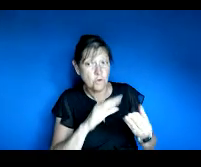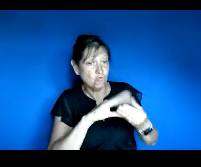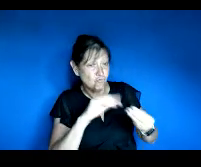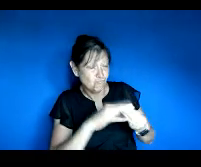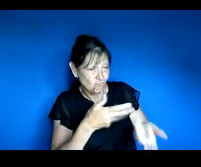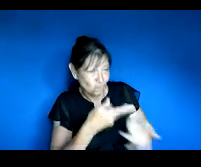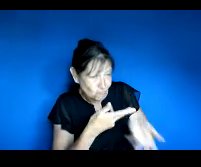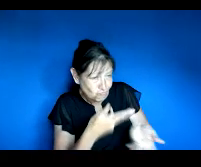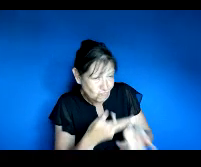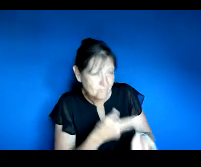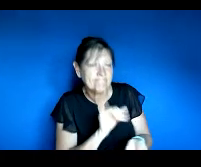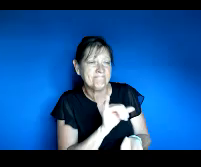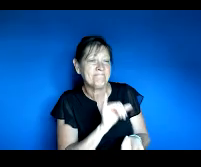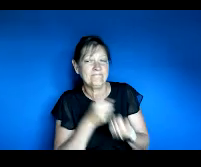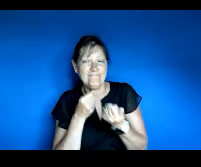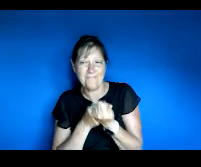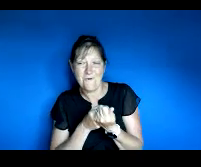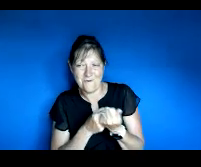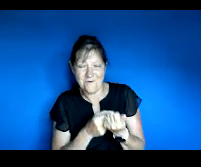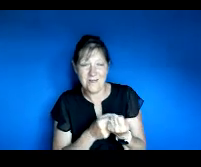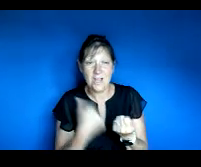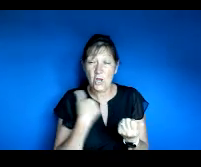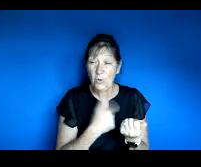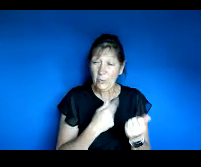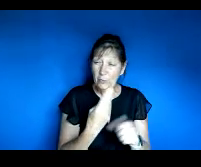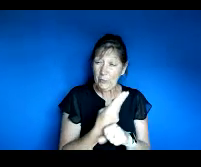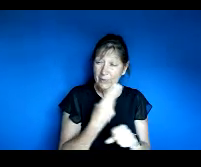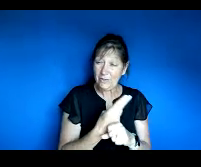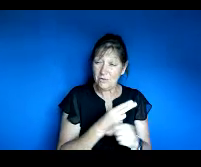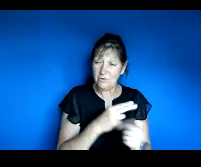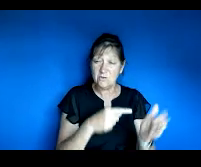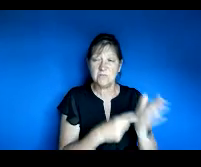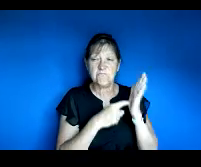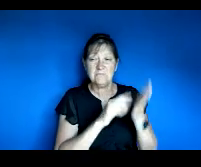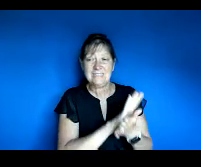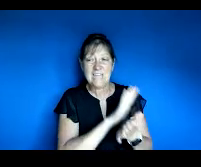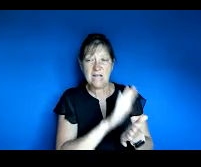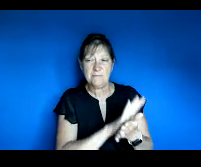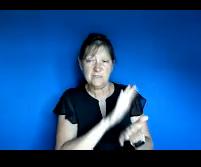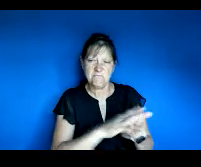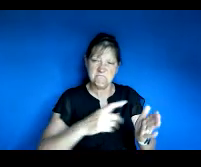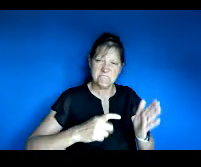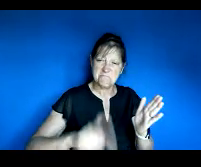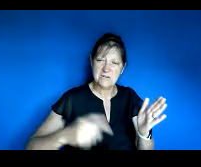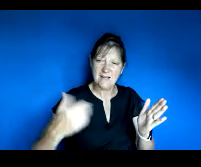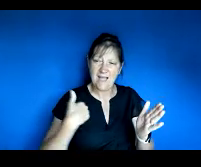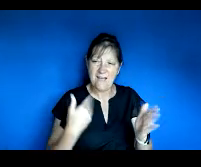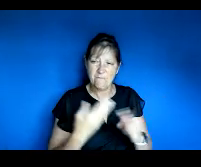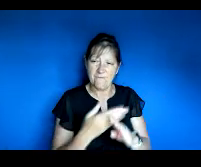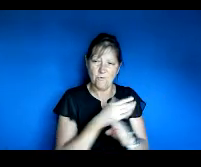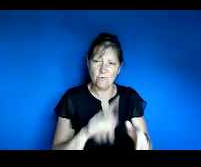We don't necessarily use documentation as a barrier to getting started with our office. Students can have their meeting with us first,